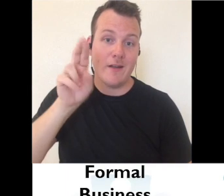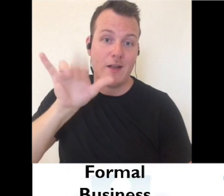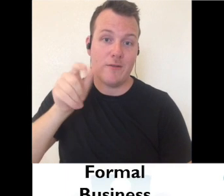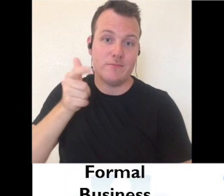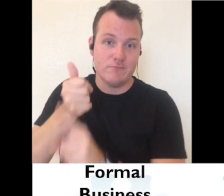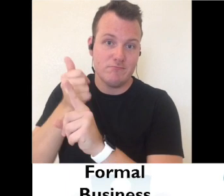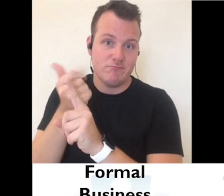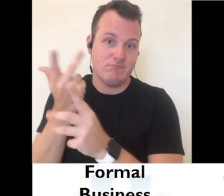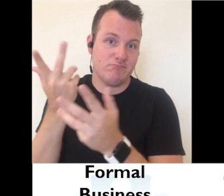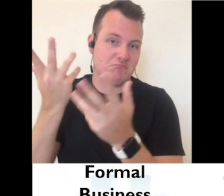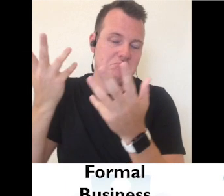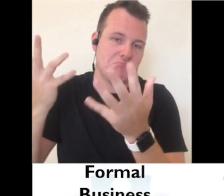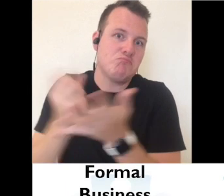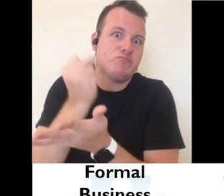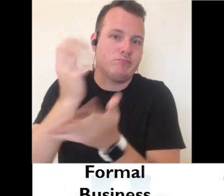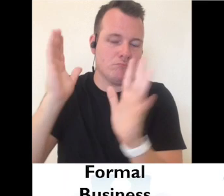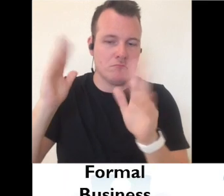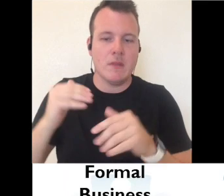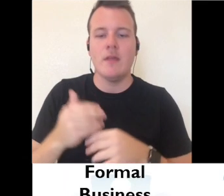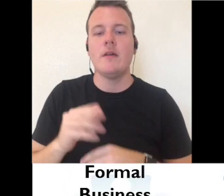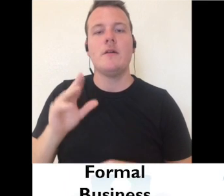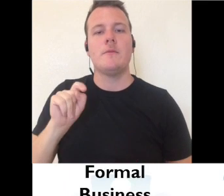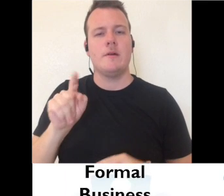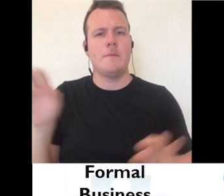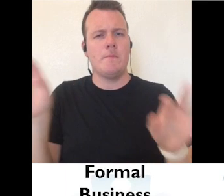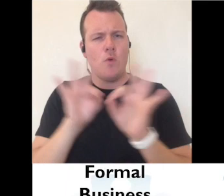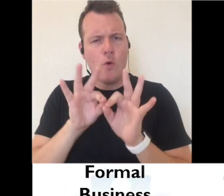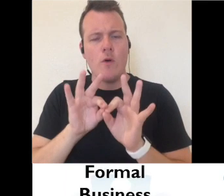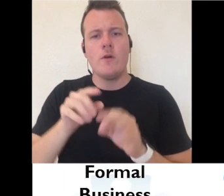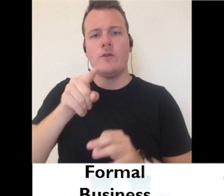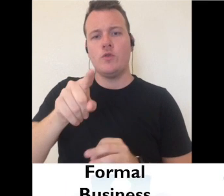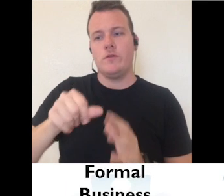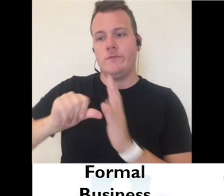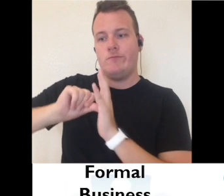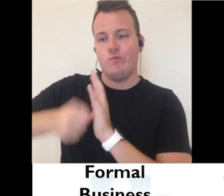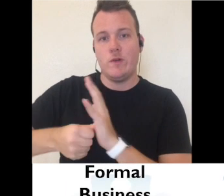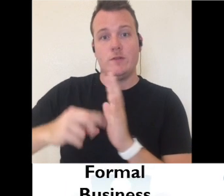particular project. Now the place to start for the business plan is really